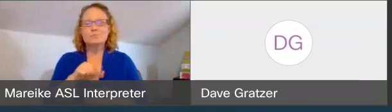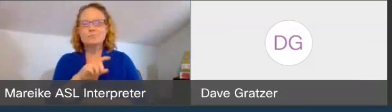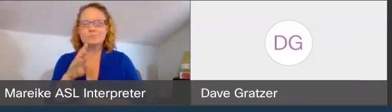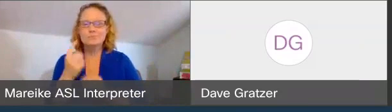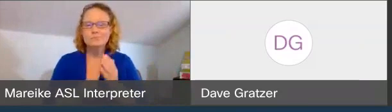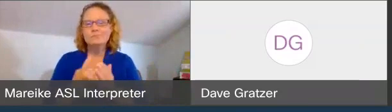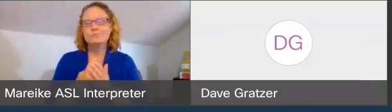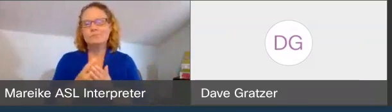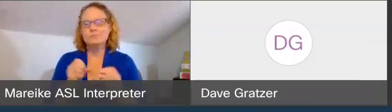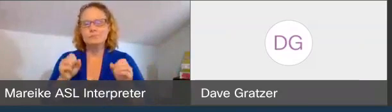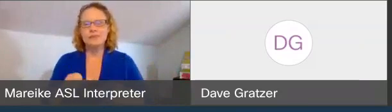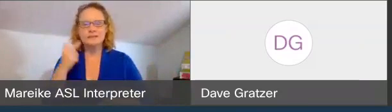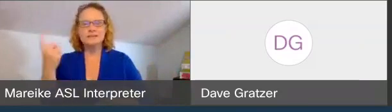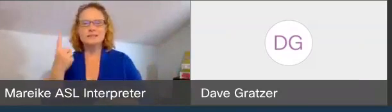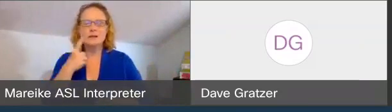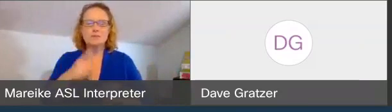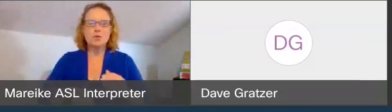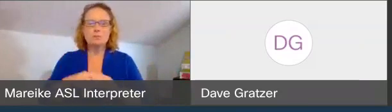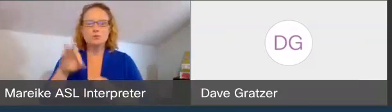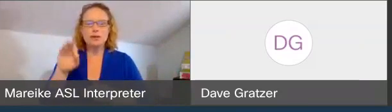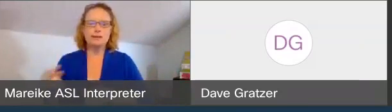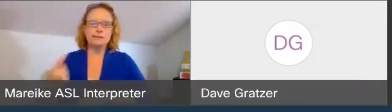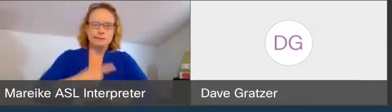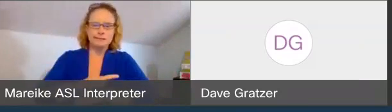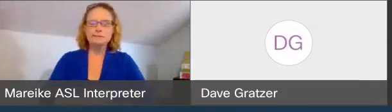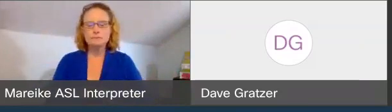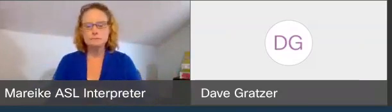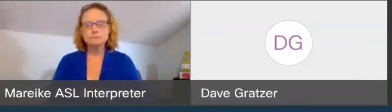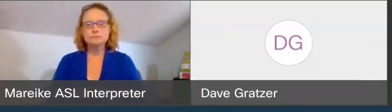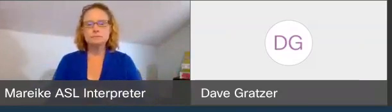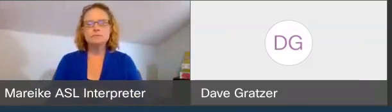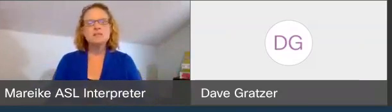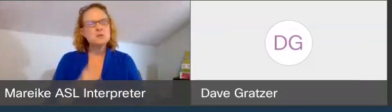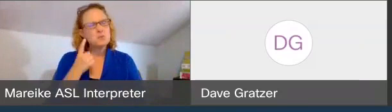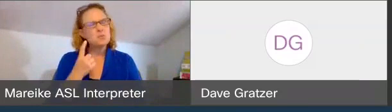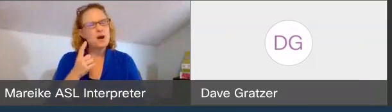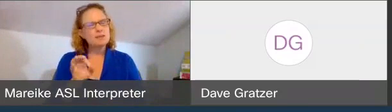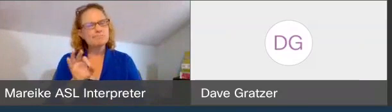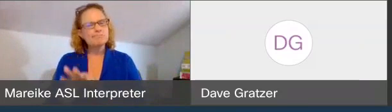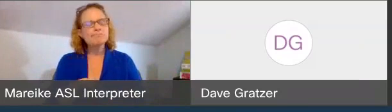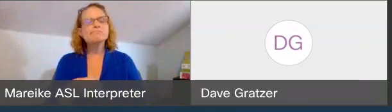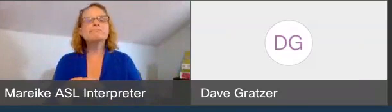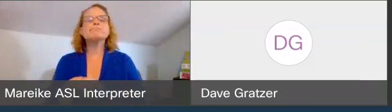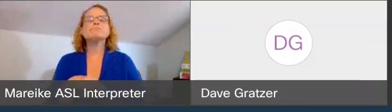can see someone for up to 90 days. I will just note just around interaction with